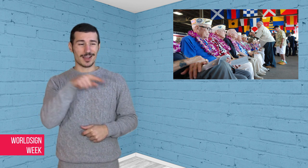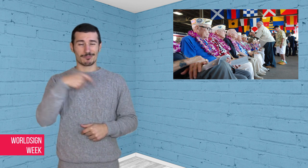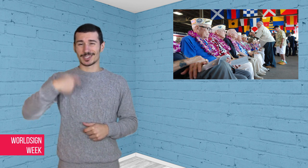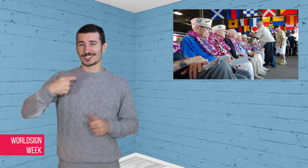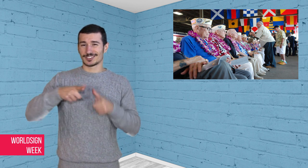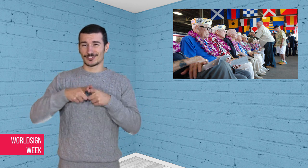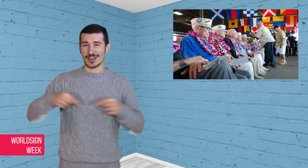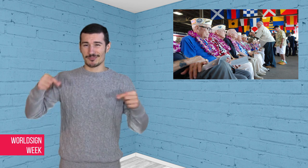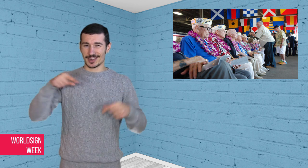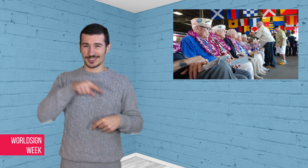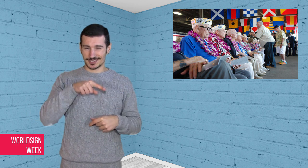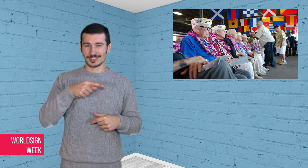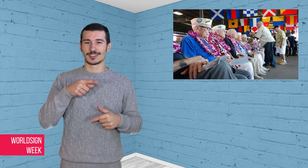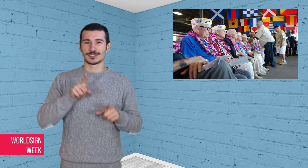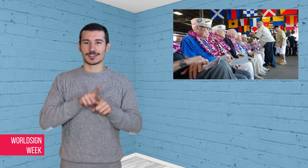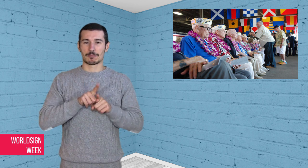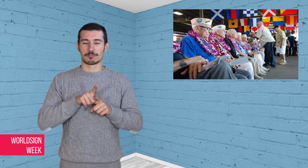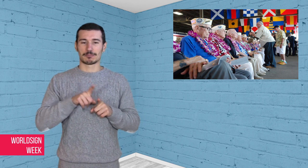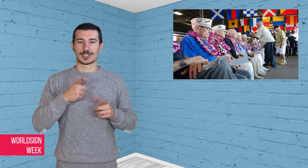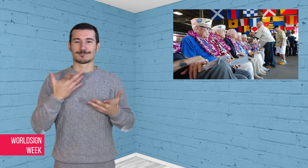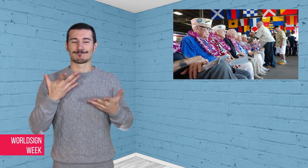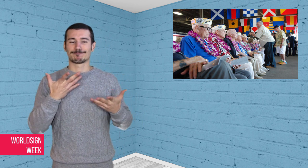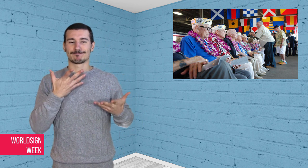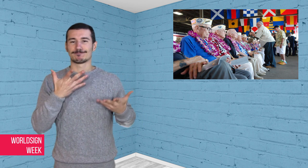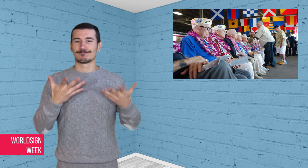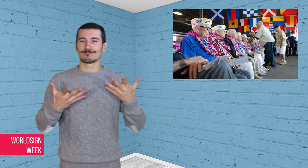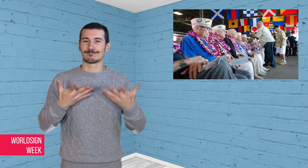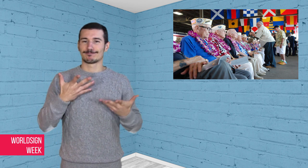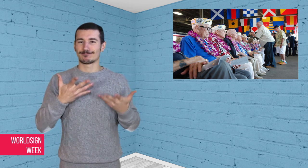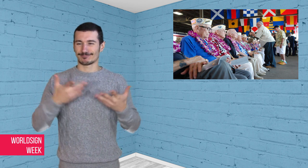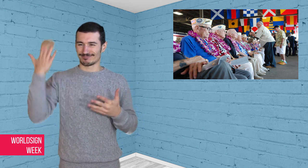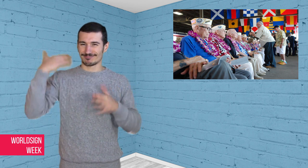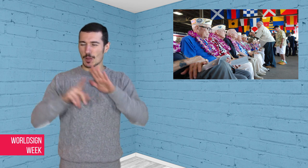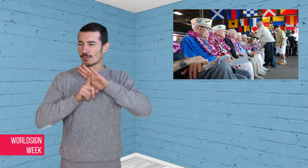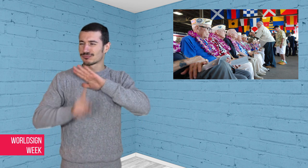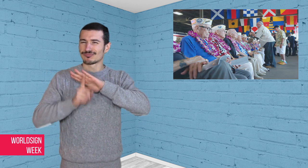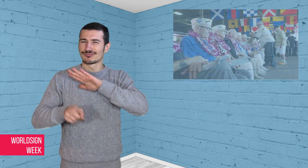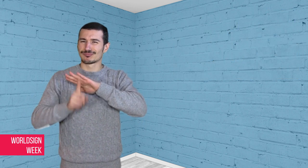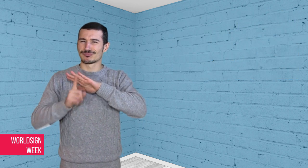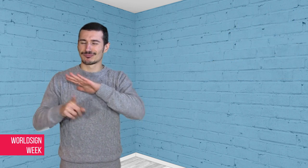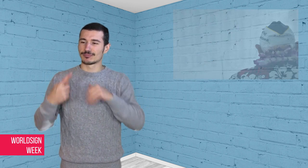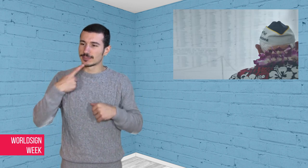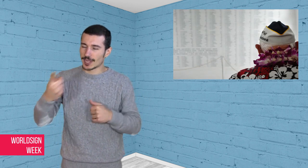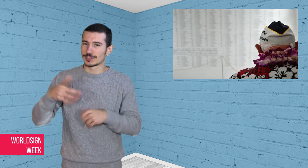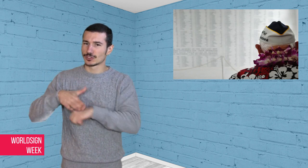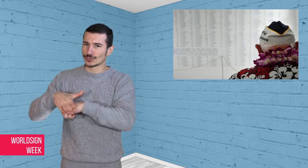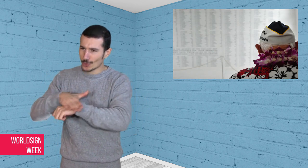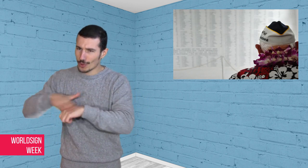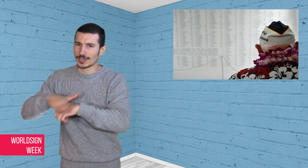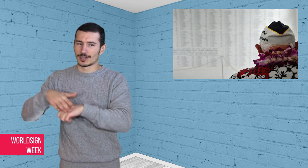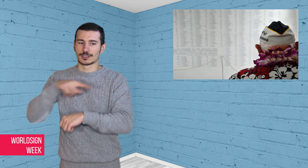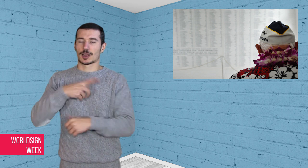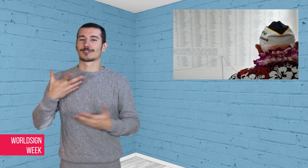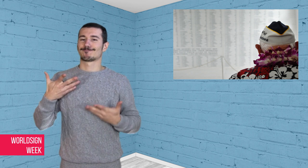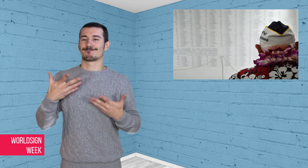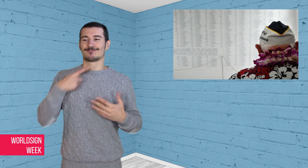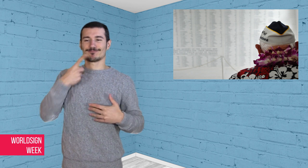However, he stirred some controversy when he said he wouldn’t apologize for Japan’s attack on Pearl Harbor.